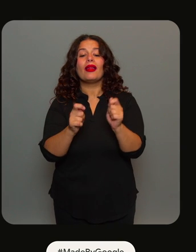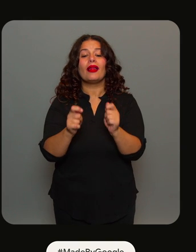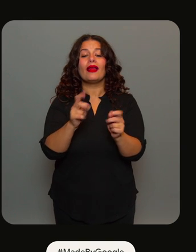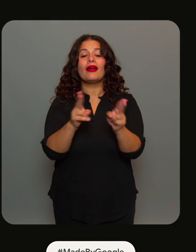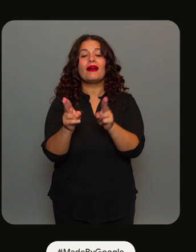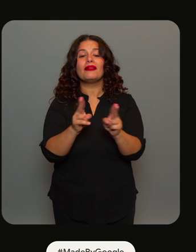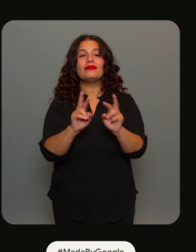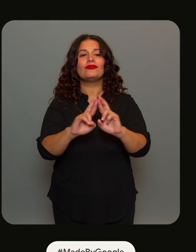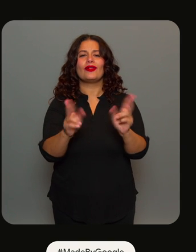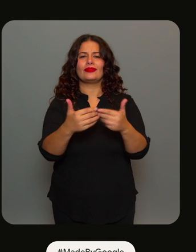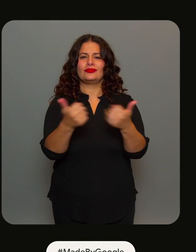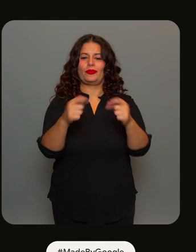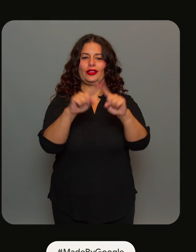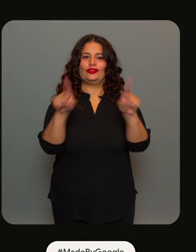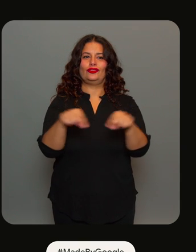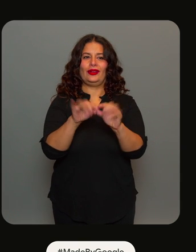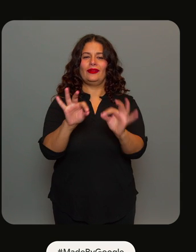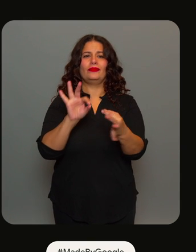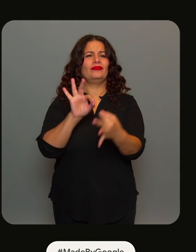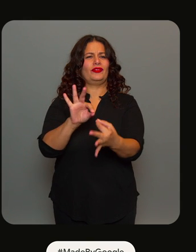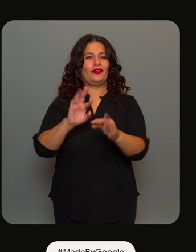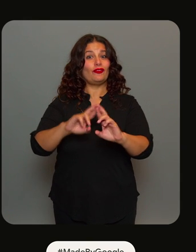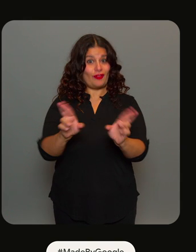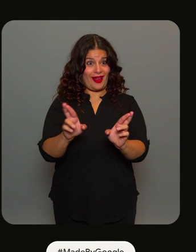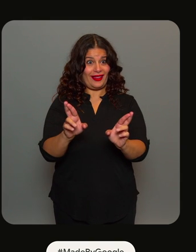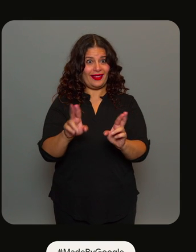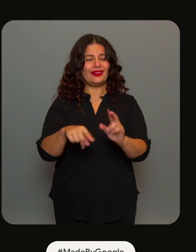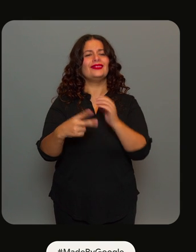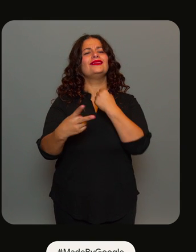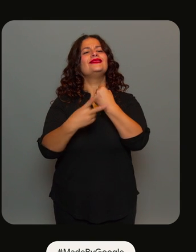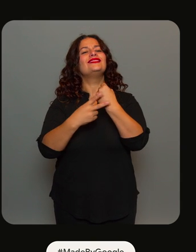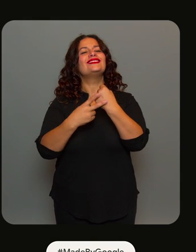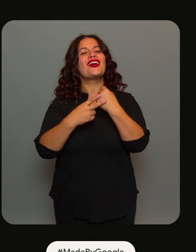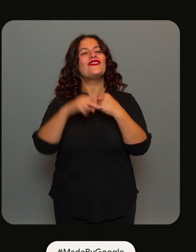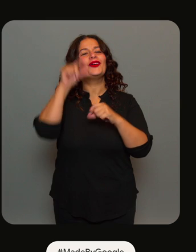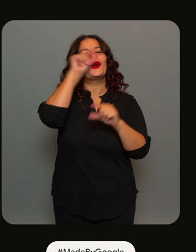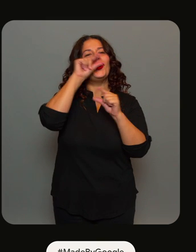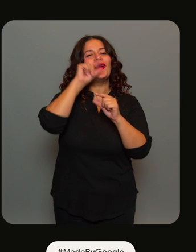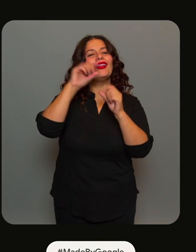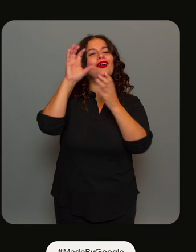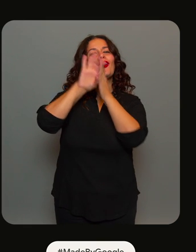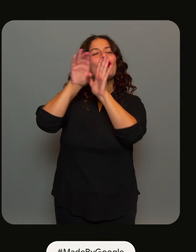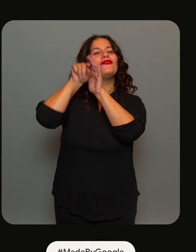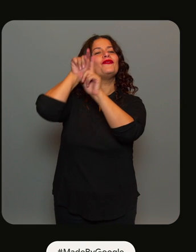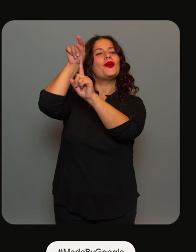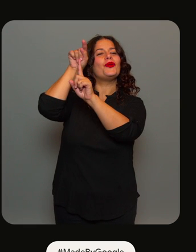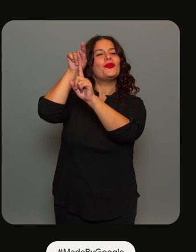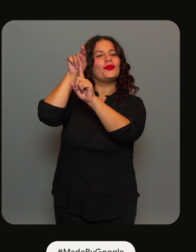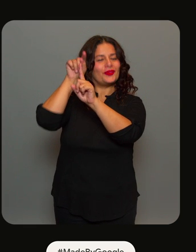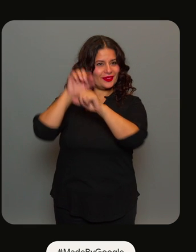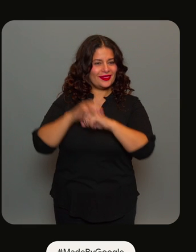Once you're done editing, it's safely stored in Google Photos. And with the power of machine learning, we'll resurface the